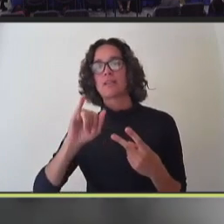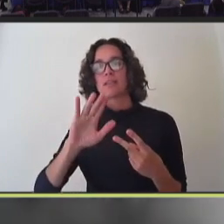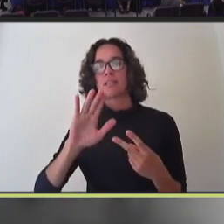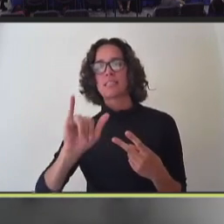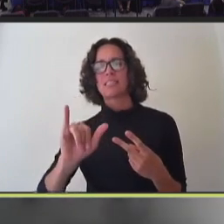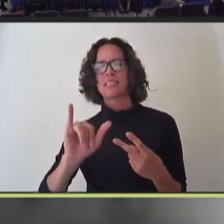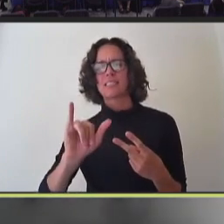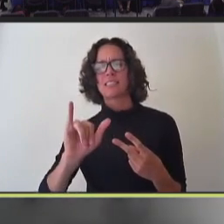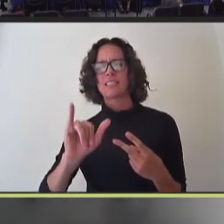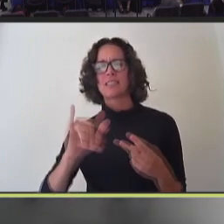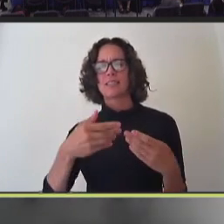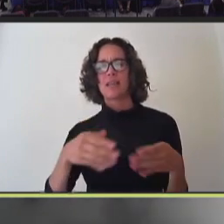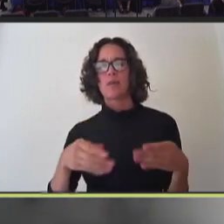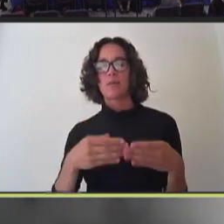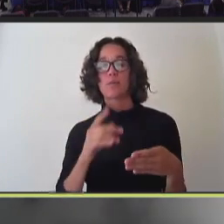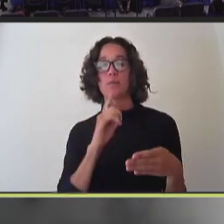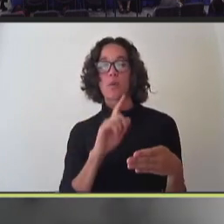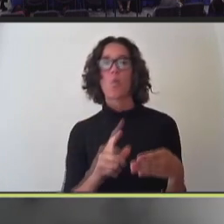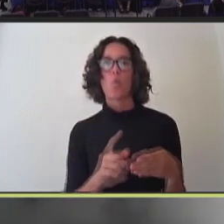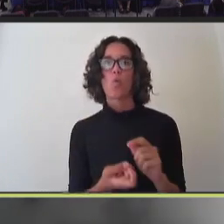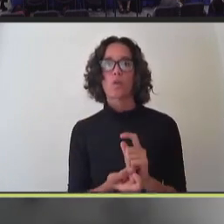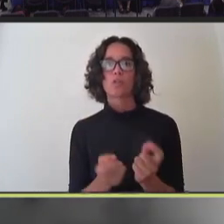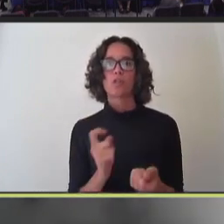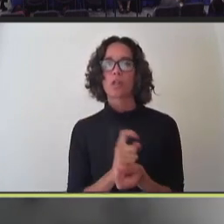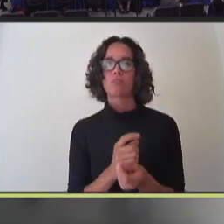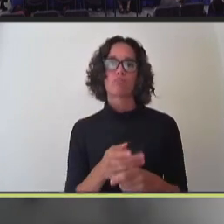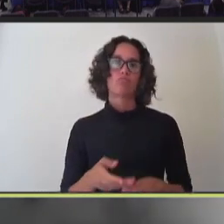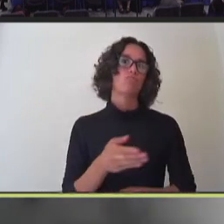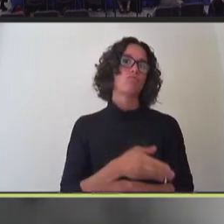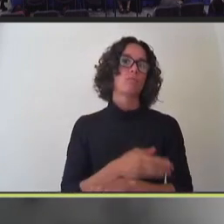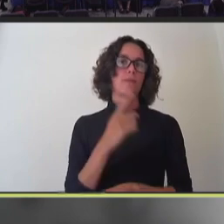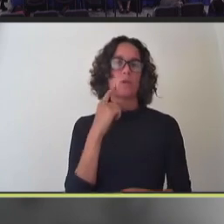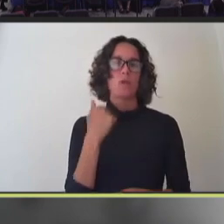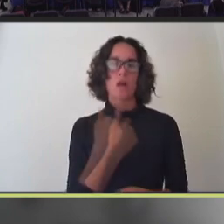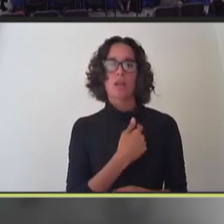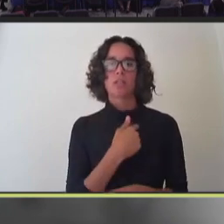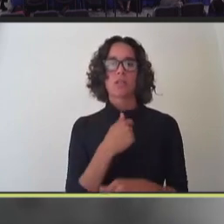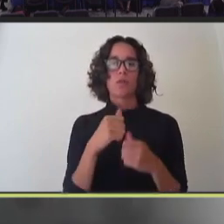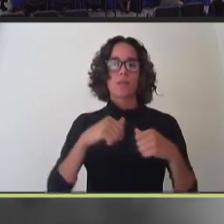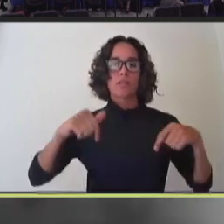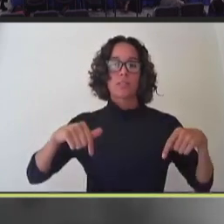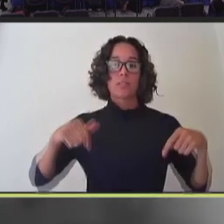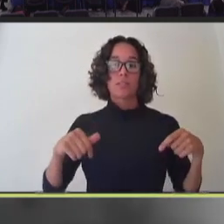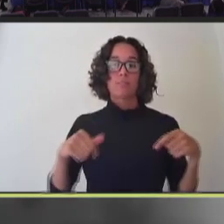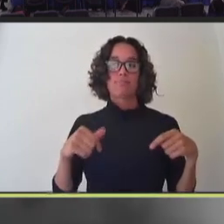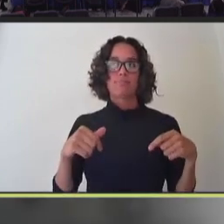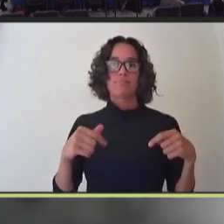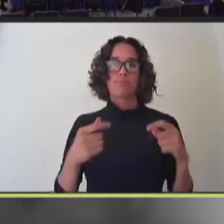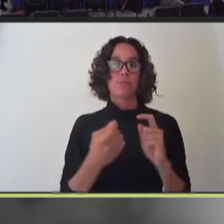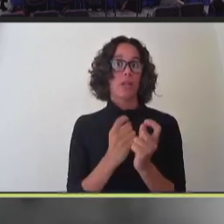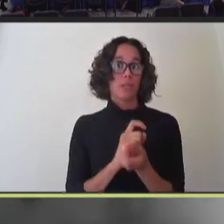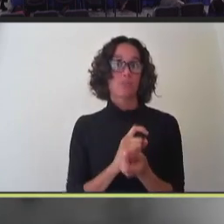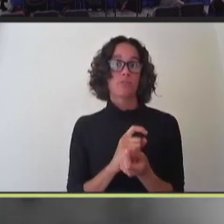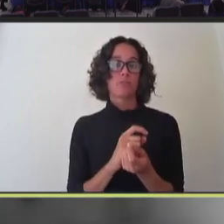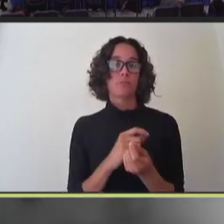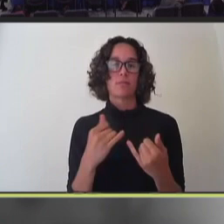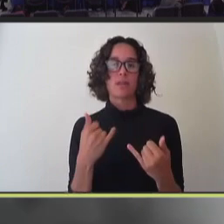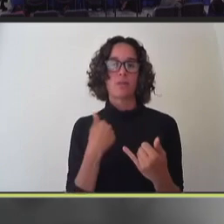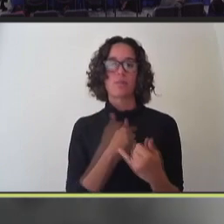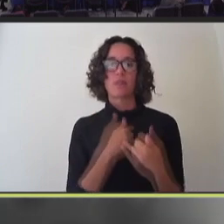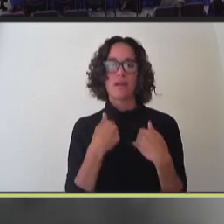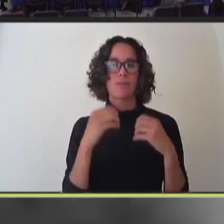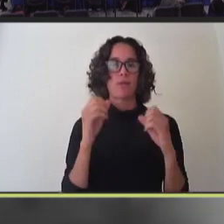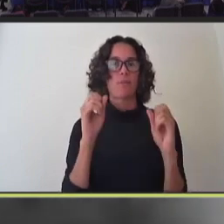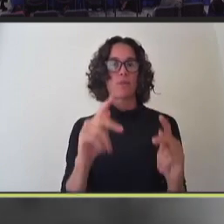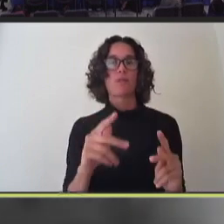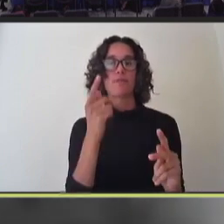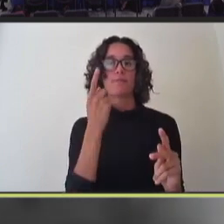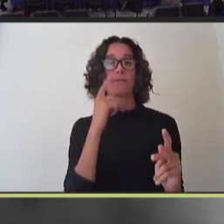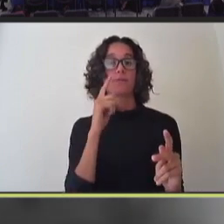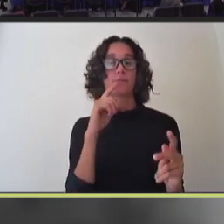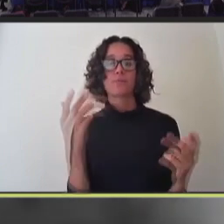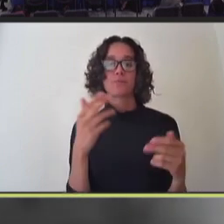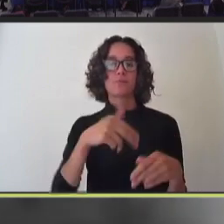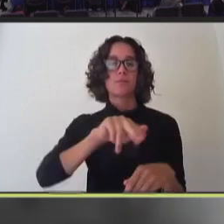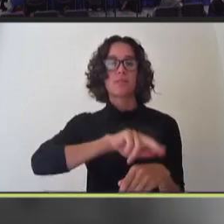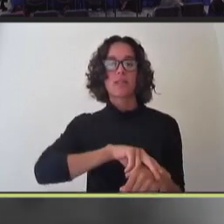us. Because with this development, we now have the opportunity for a national automated solution